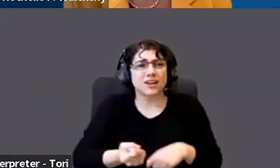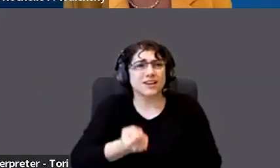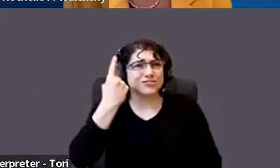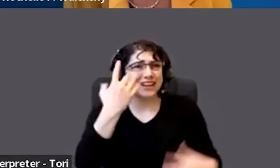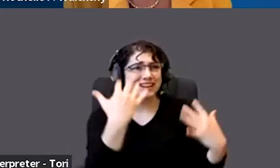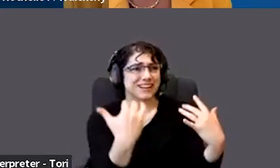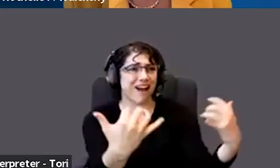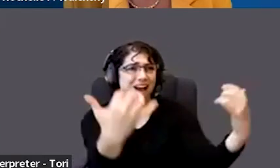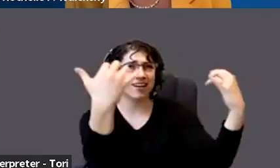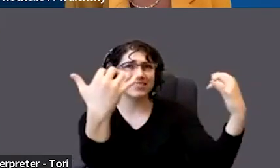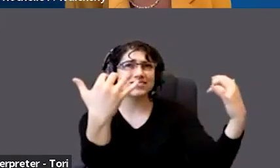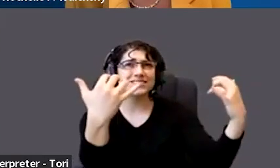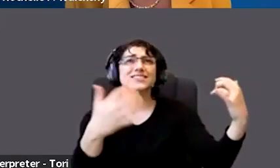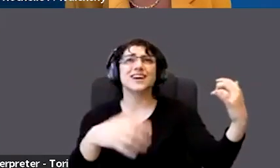and communication strategies therein.